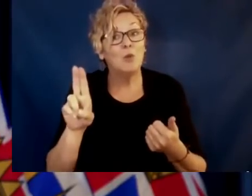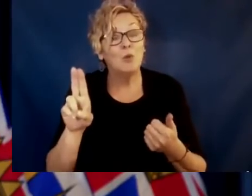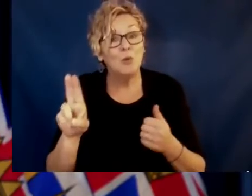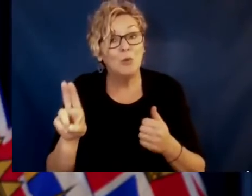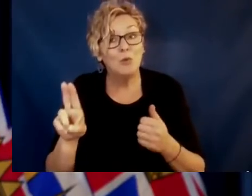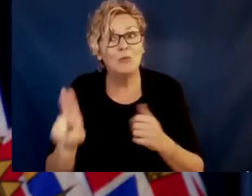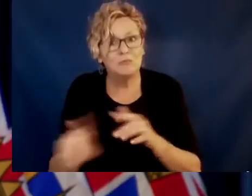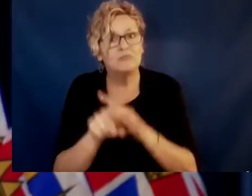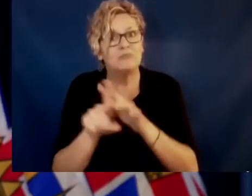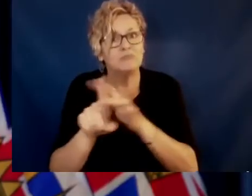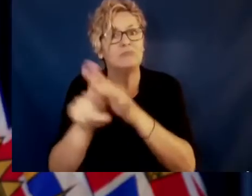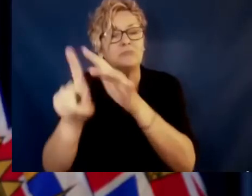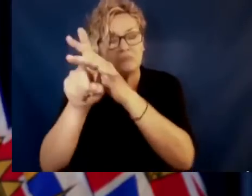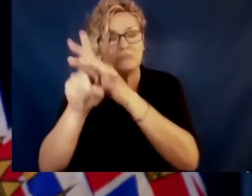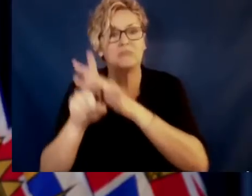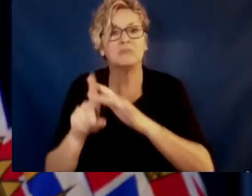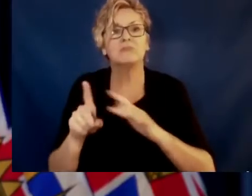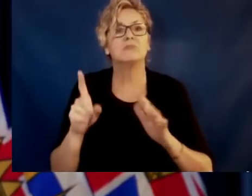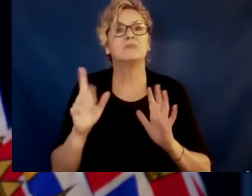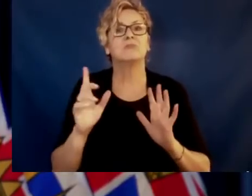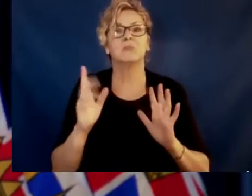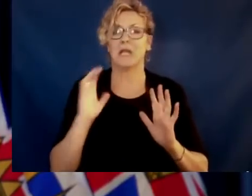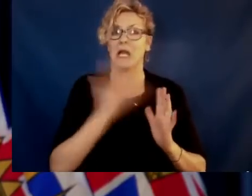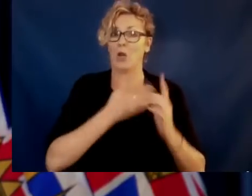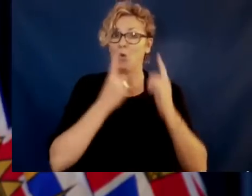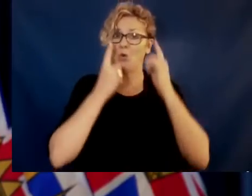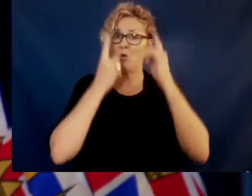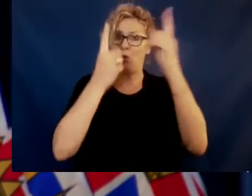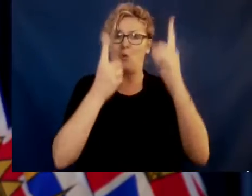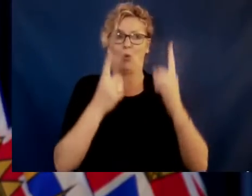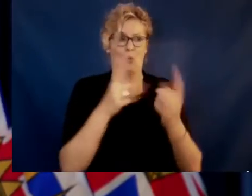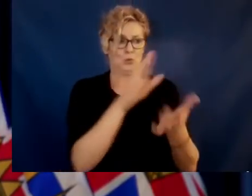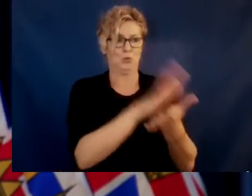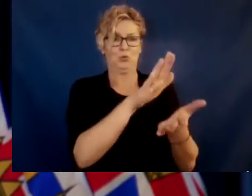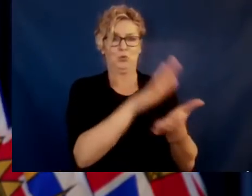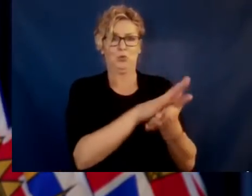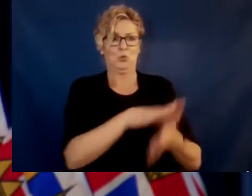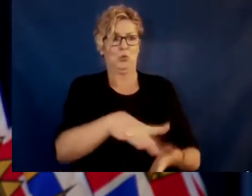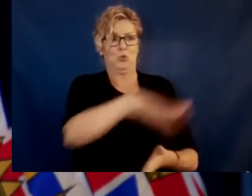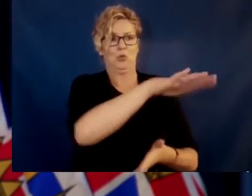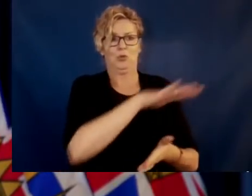more influenza illness come by. And we know that we don't want people in schools with influenza either.